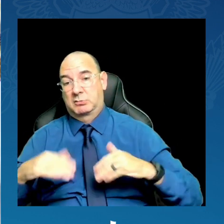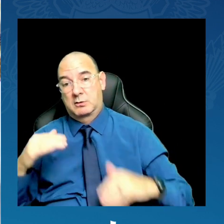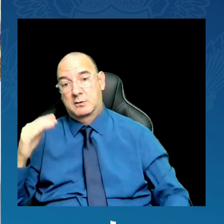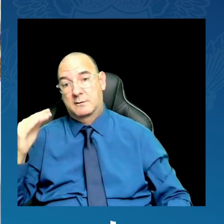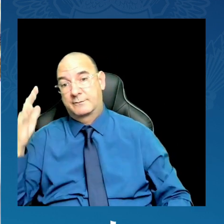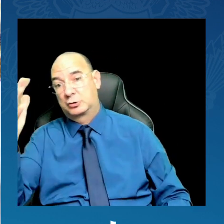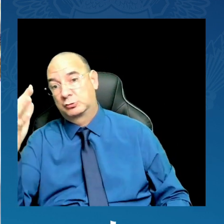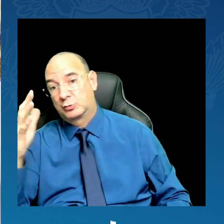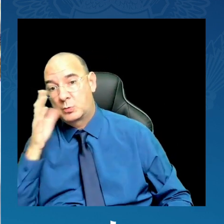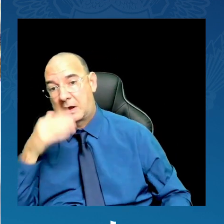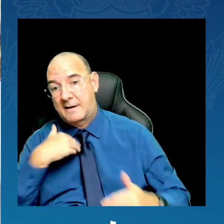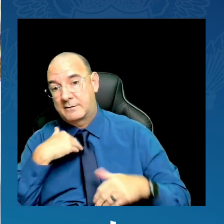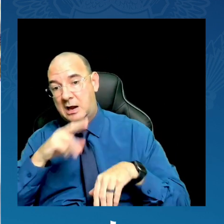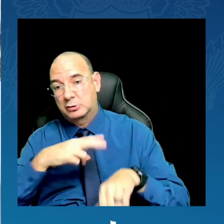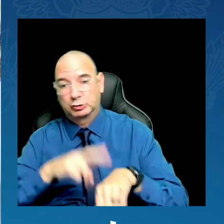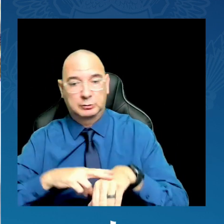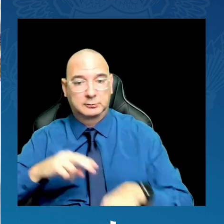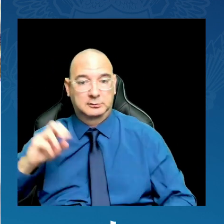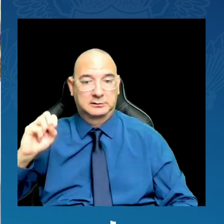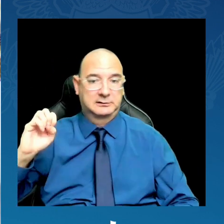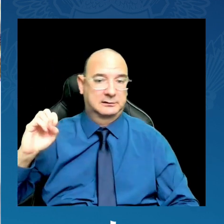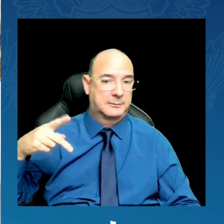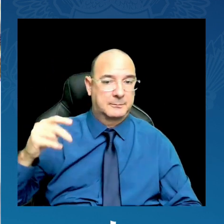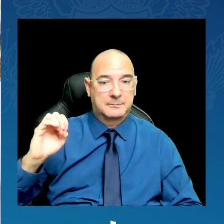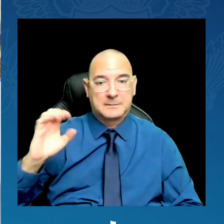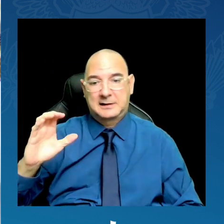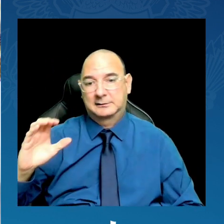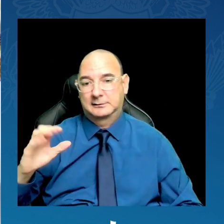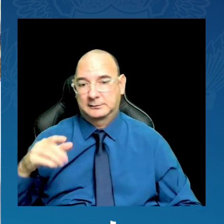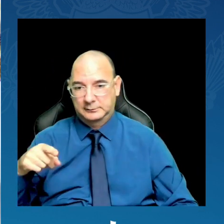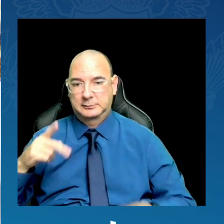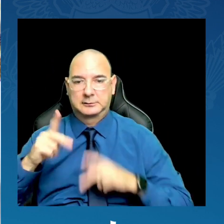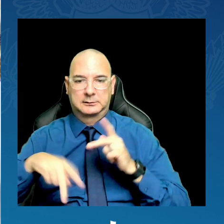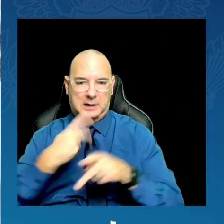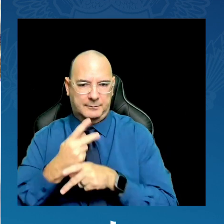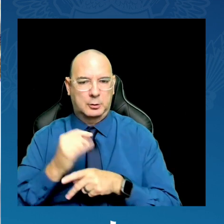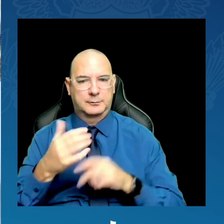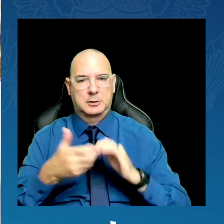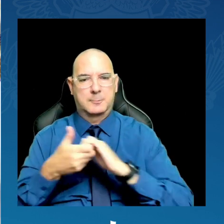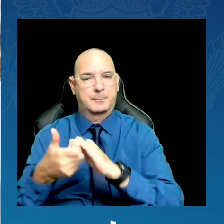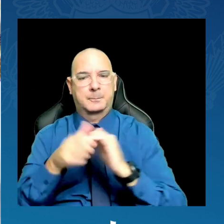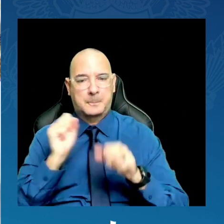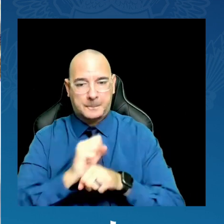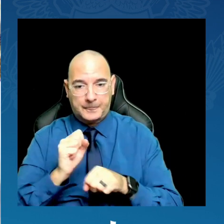to continue this kind of collaborative work and working together to coordinate as well within the United States government.